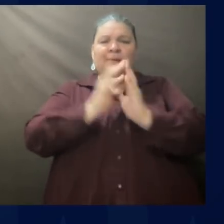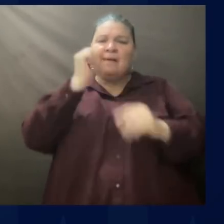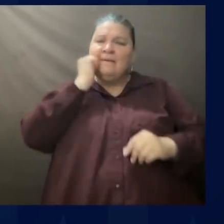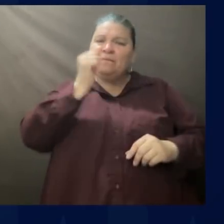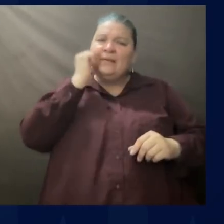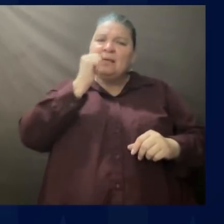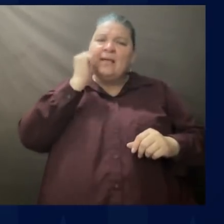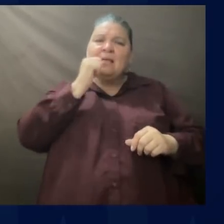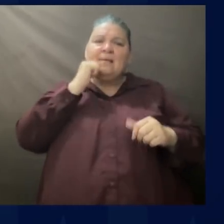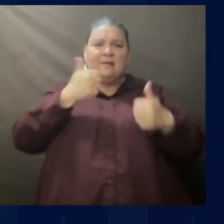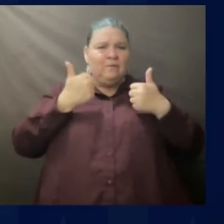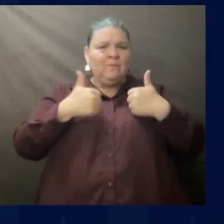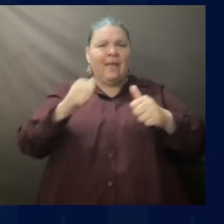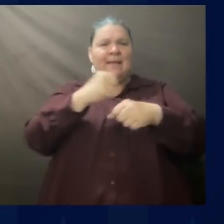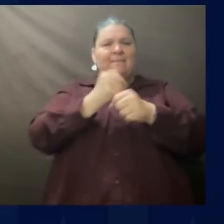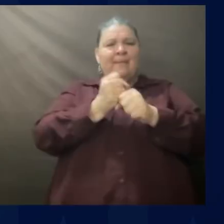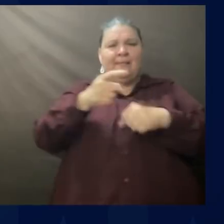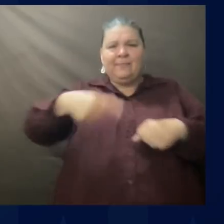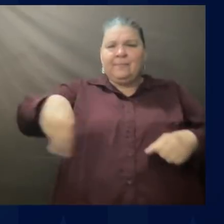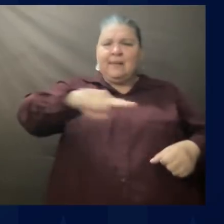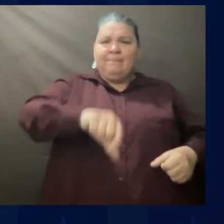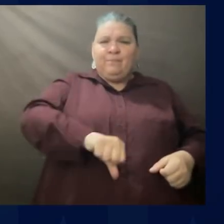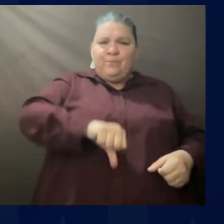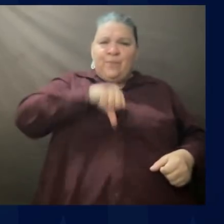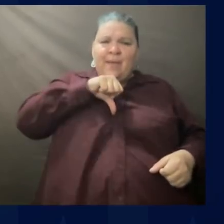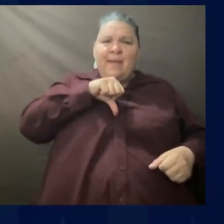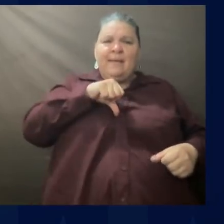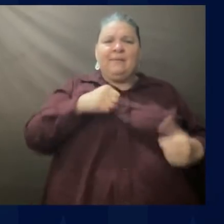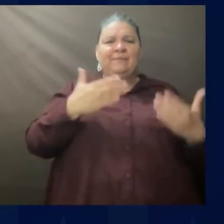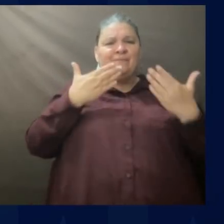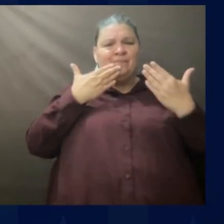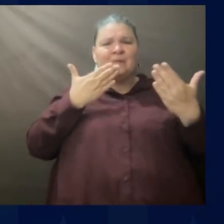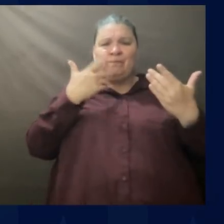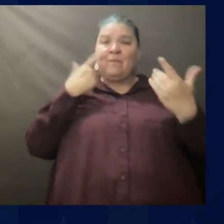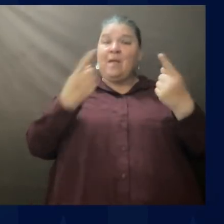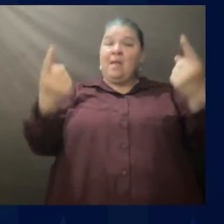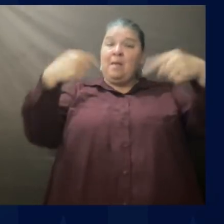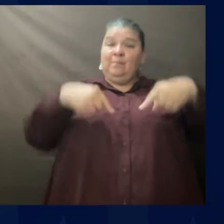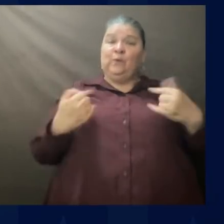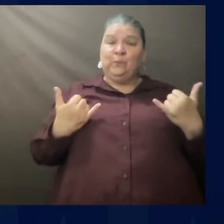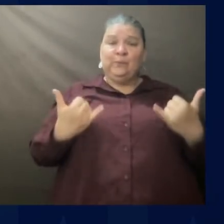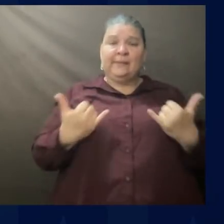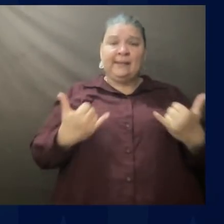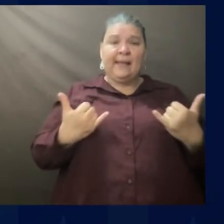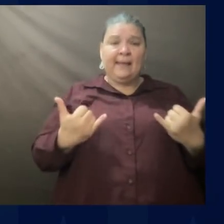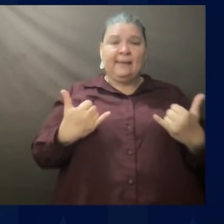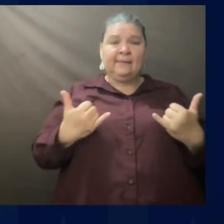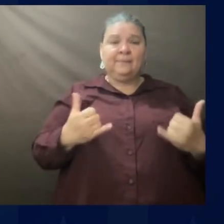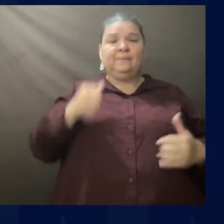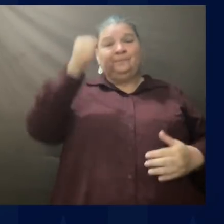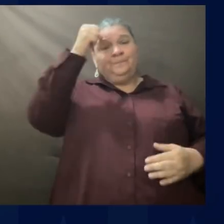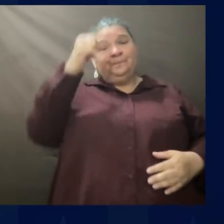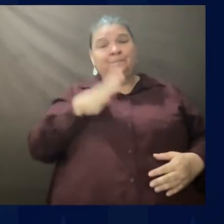Thank you again for being here today. And ladies and gentlemen, our Commander-in-Chief